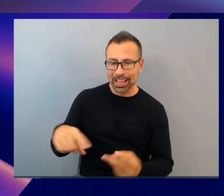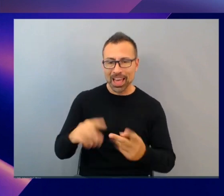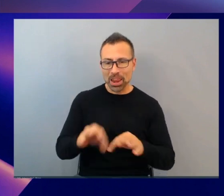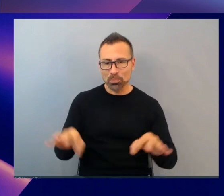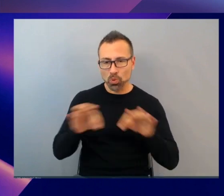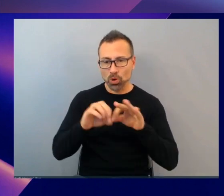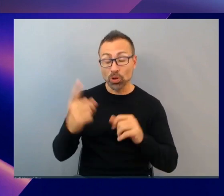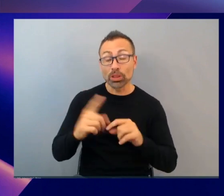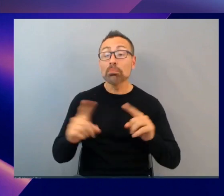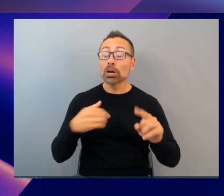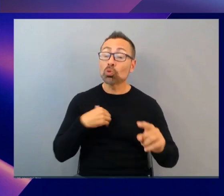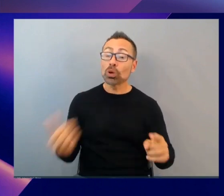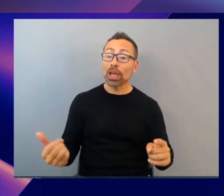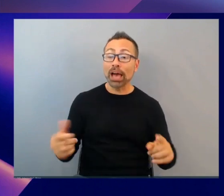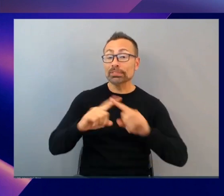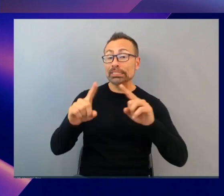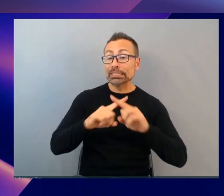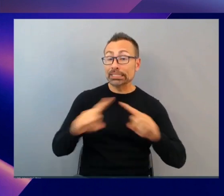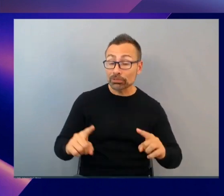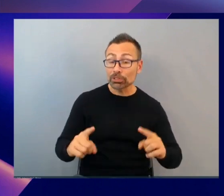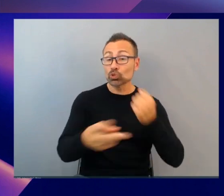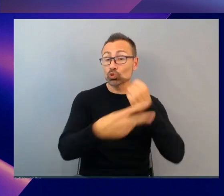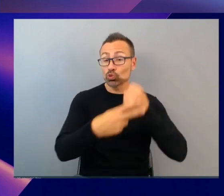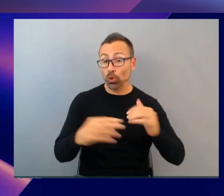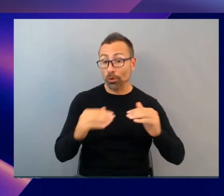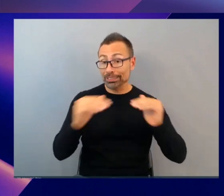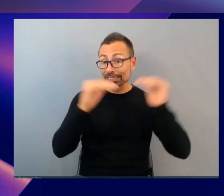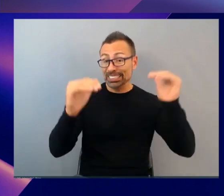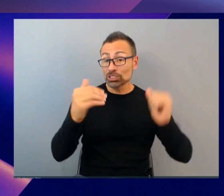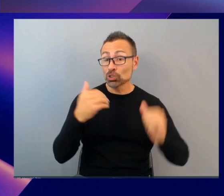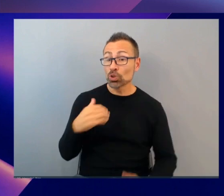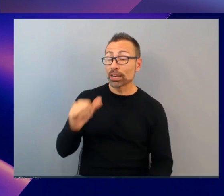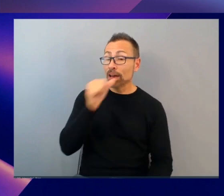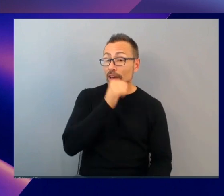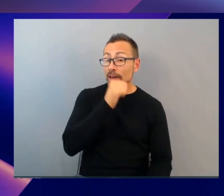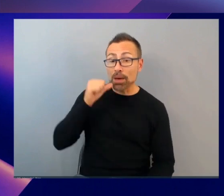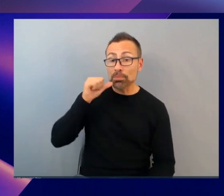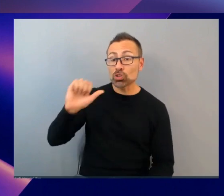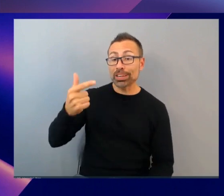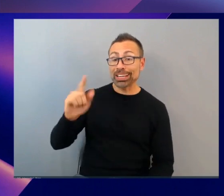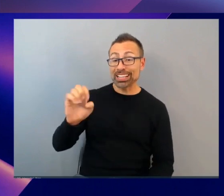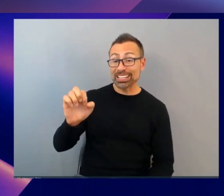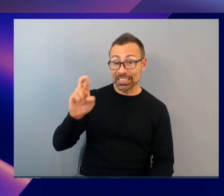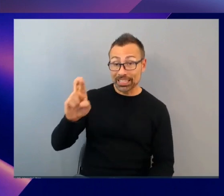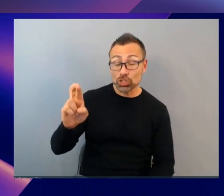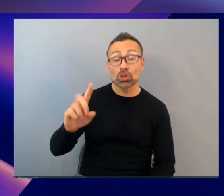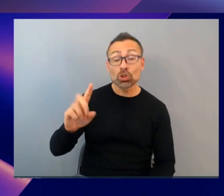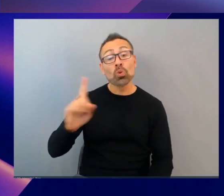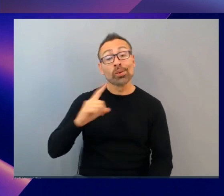which is for infrequent accessed objects, where the price per gigabyte is lower, but there is a retrieval fee